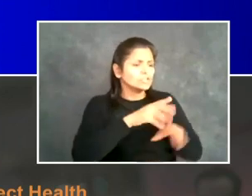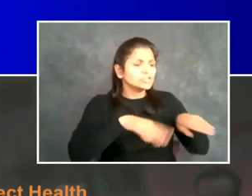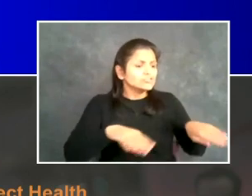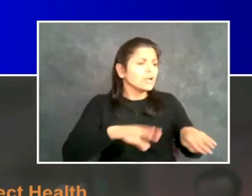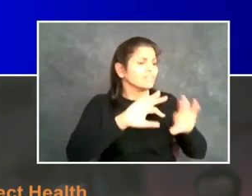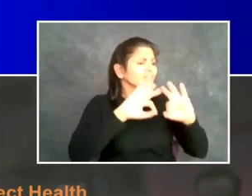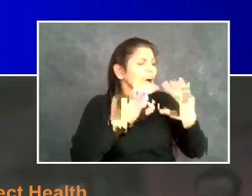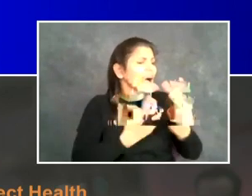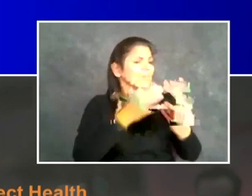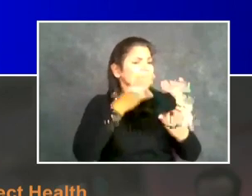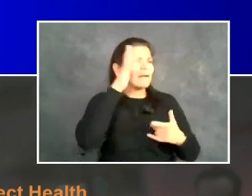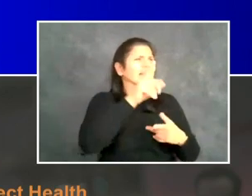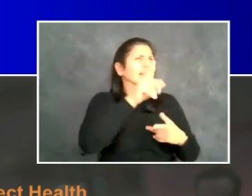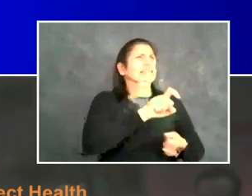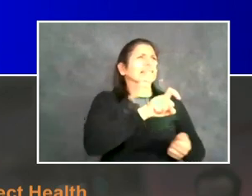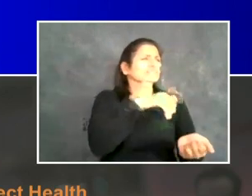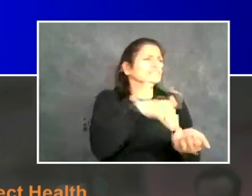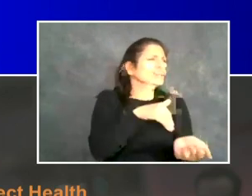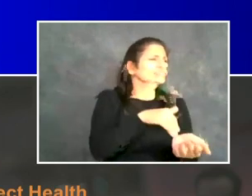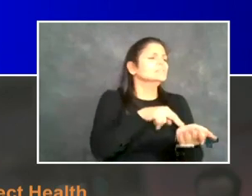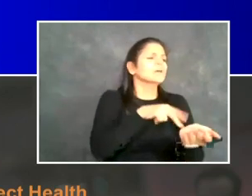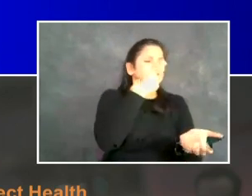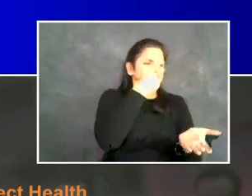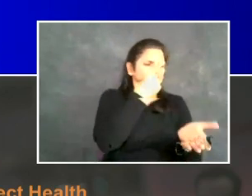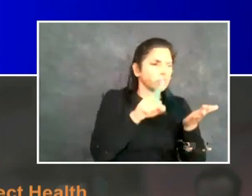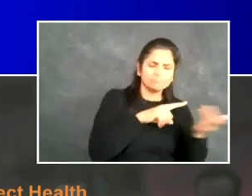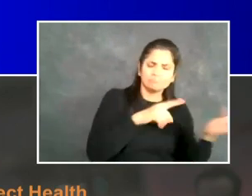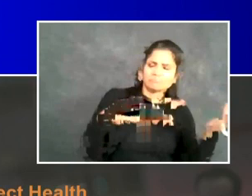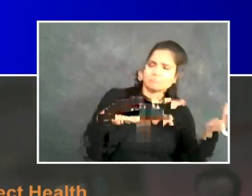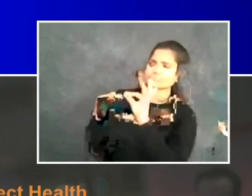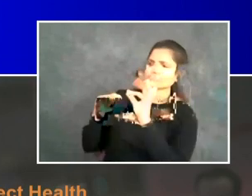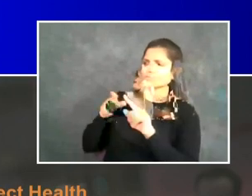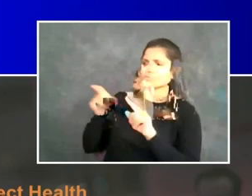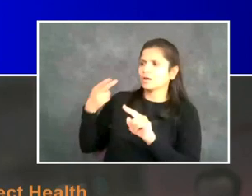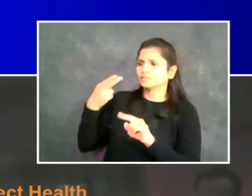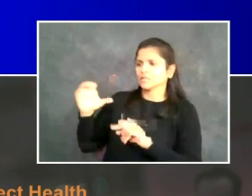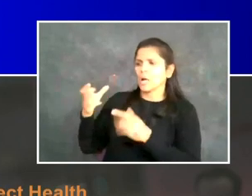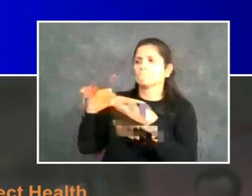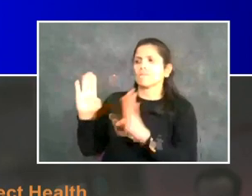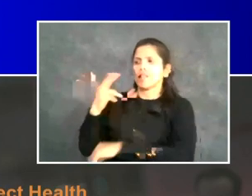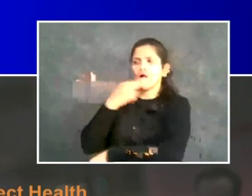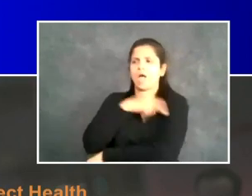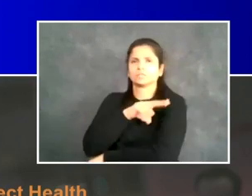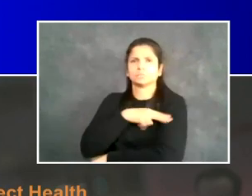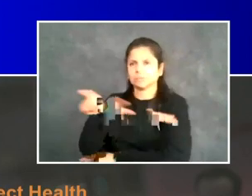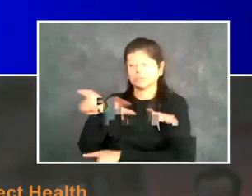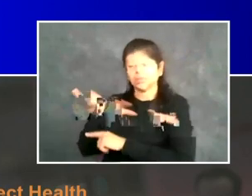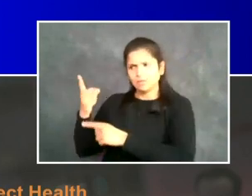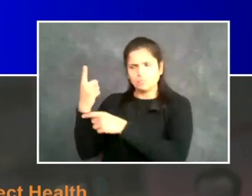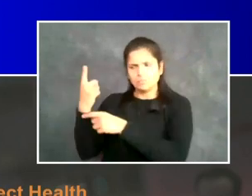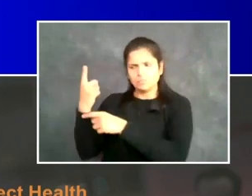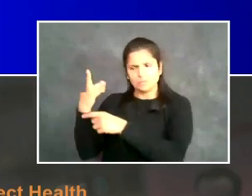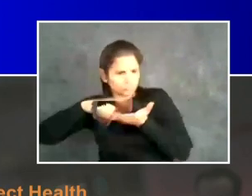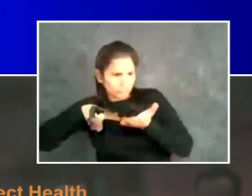THE GOAL IS TO CONSTANTLY BE VIGILANT FOR ANYTHING THAT MIGHT BE POSE A DANGER TO